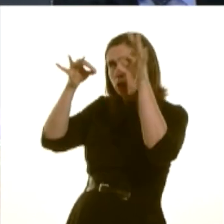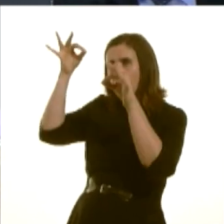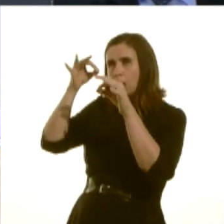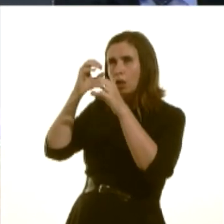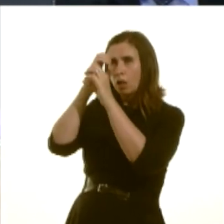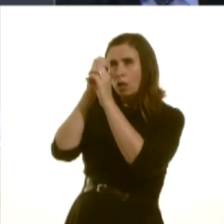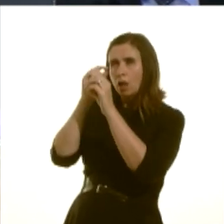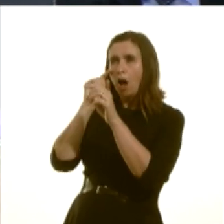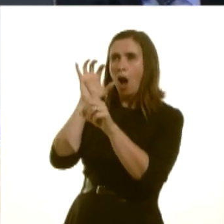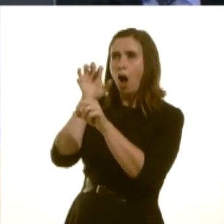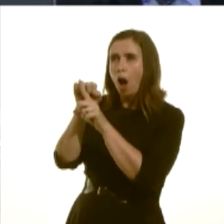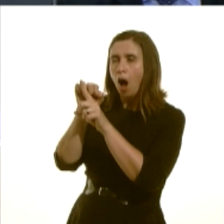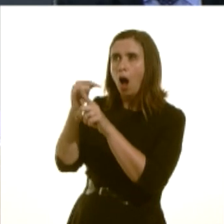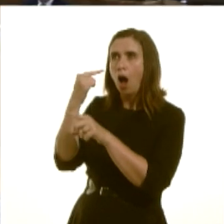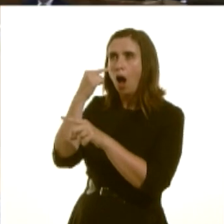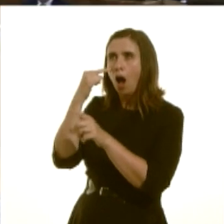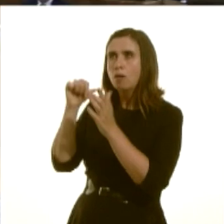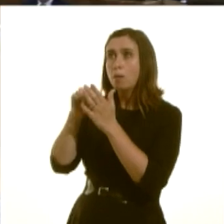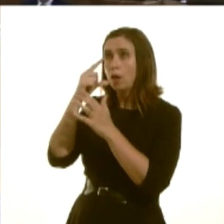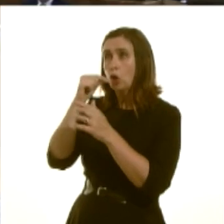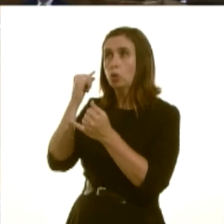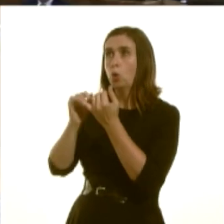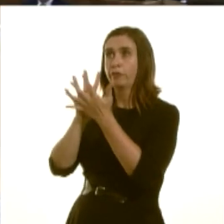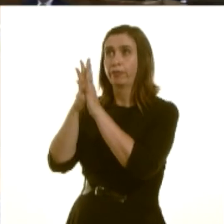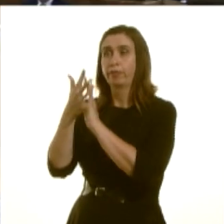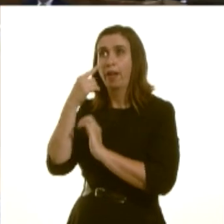that could cause wider health problems? Carwyn Jones: We have the eye health care